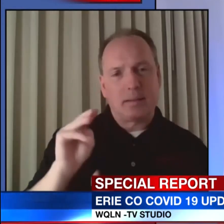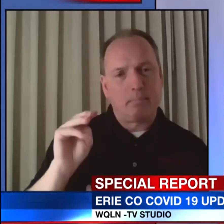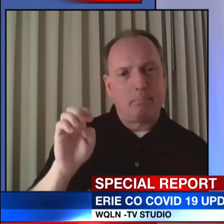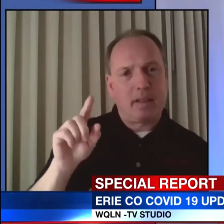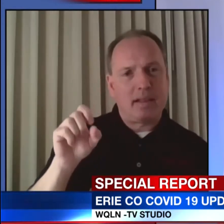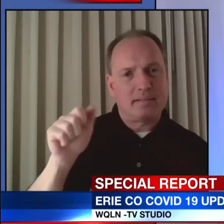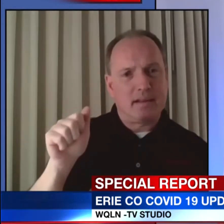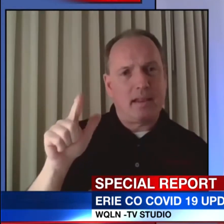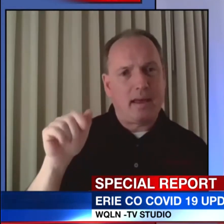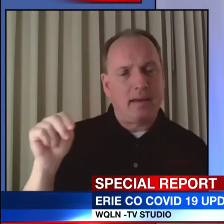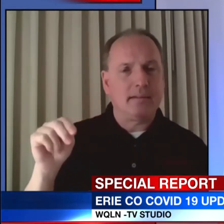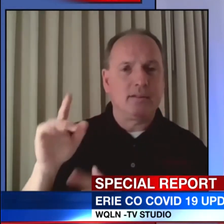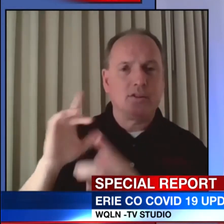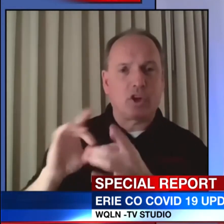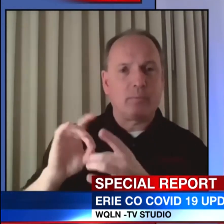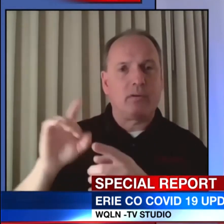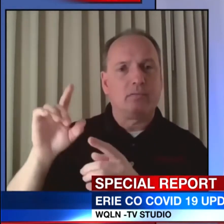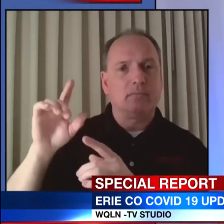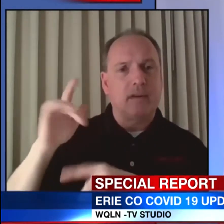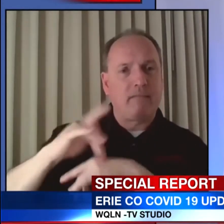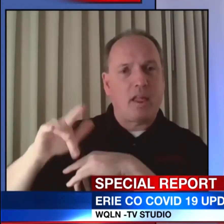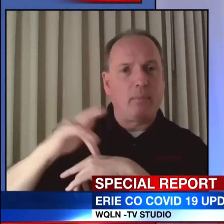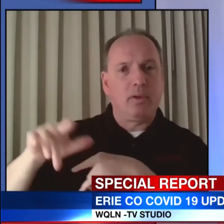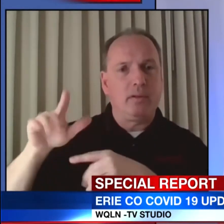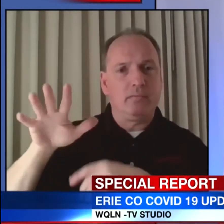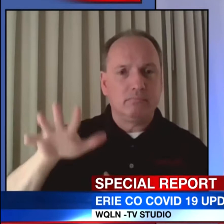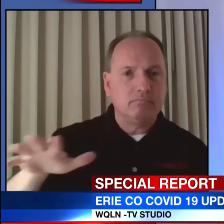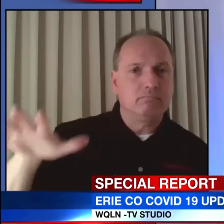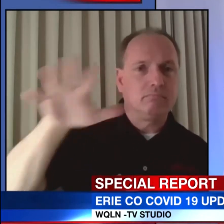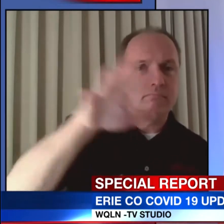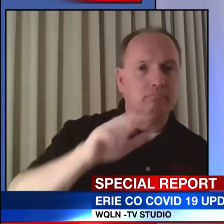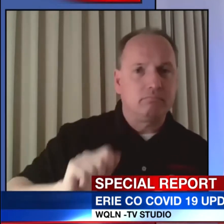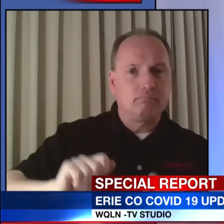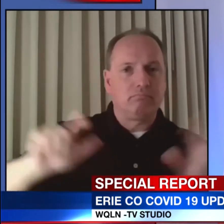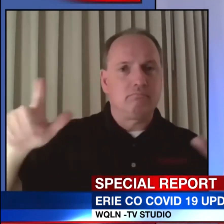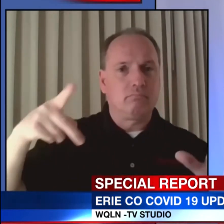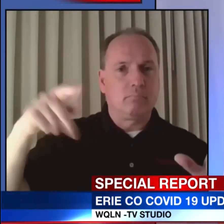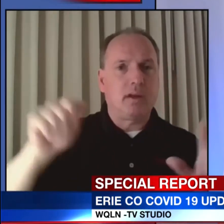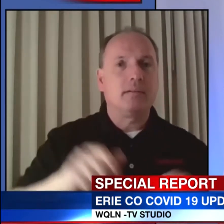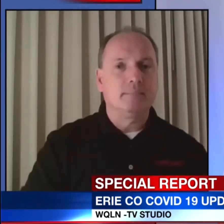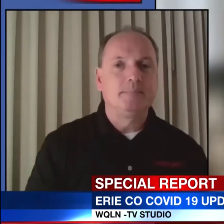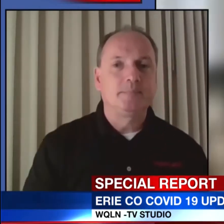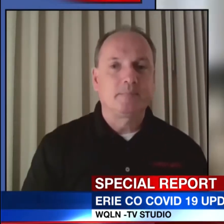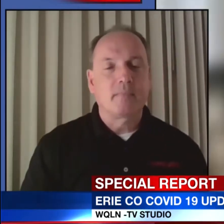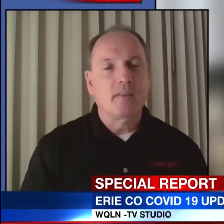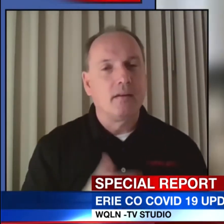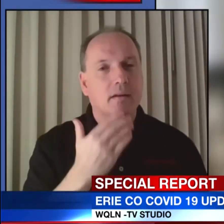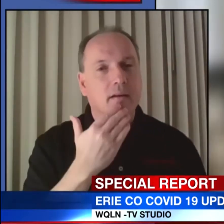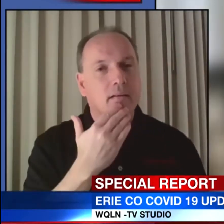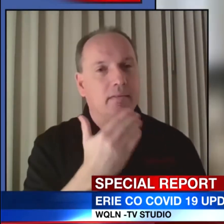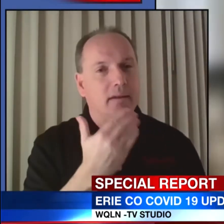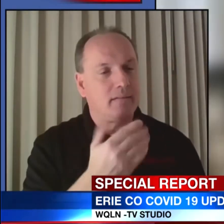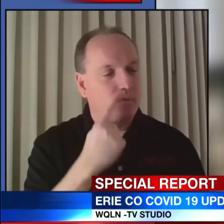THAT. I WILL ASK MELISSA TO TALK ABOUT VACCINE